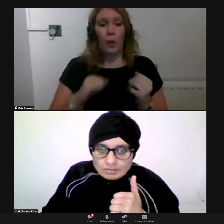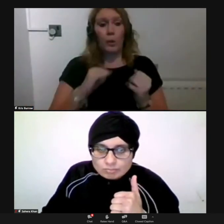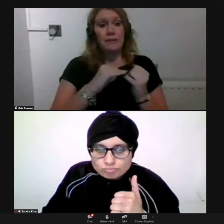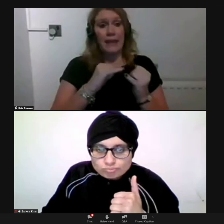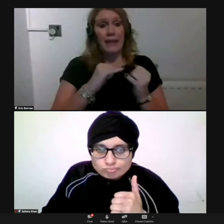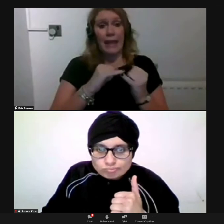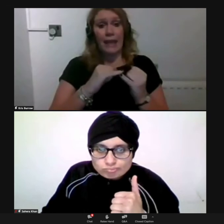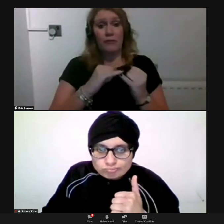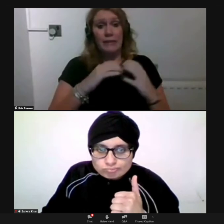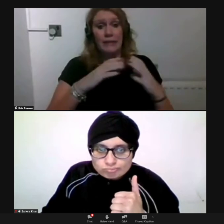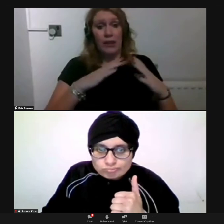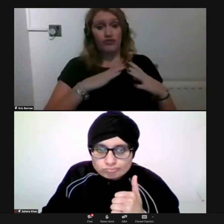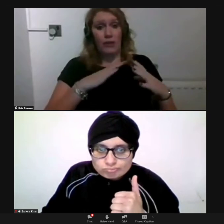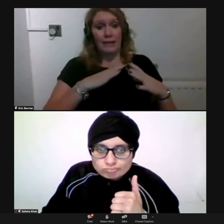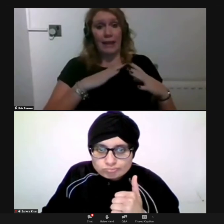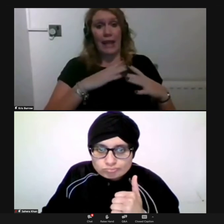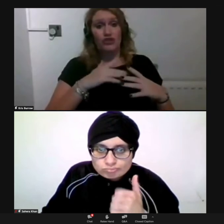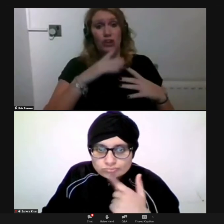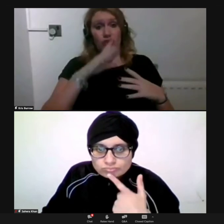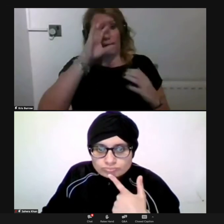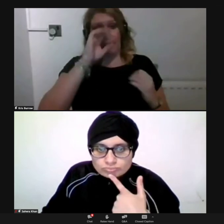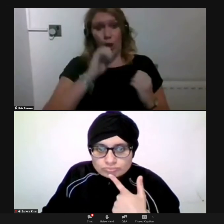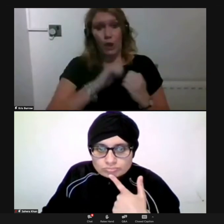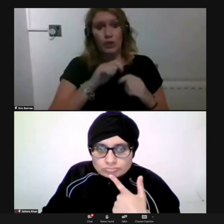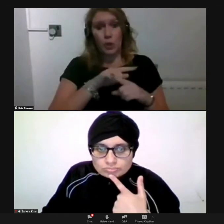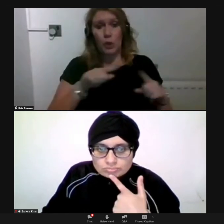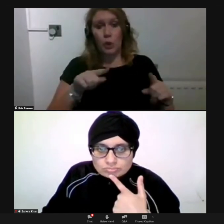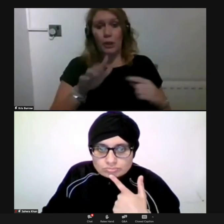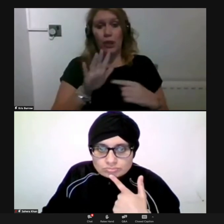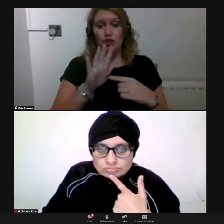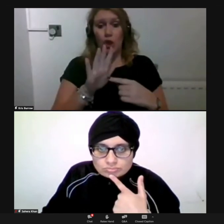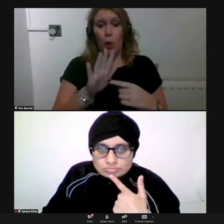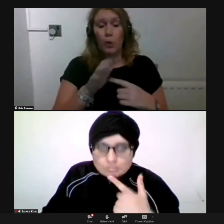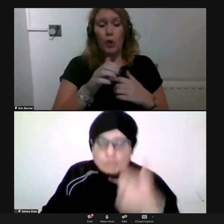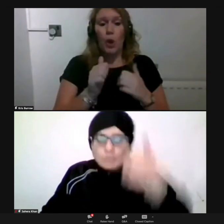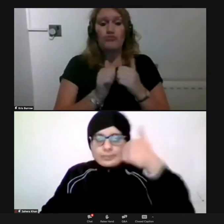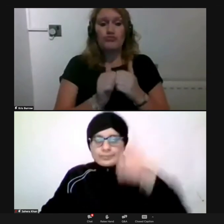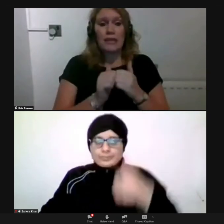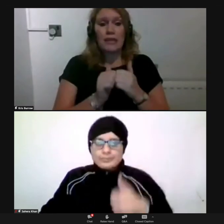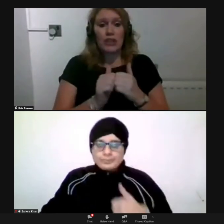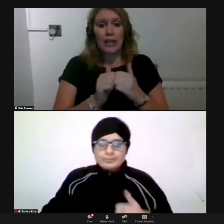to remind you you can show your appreciation in the live chat on both